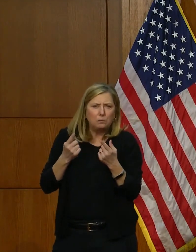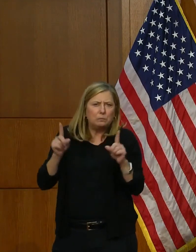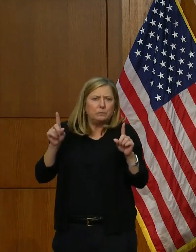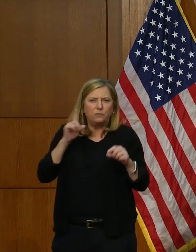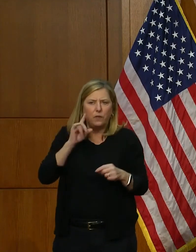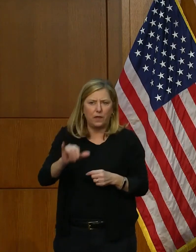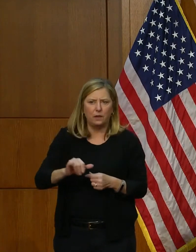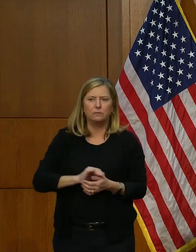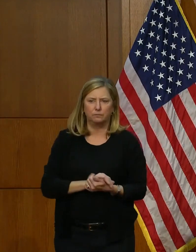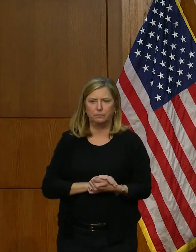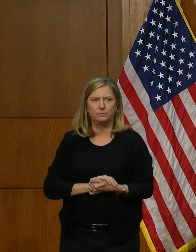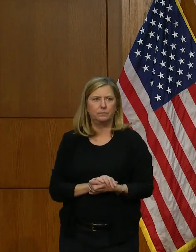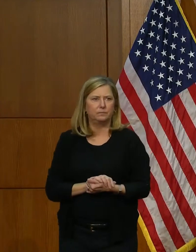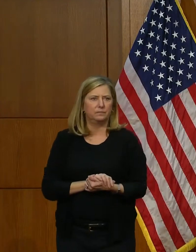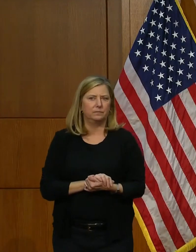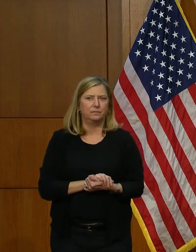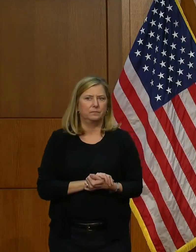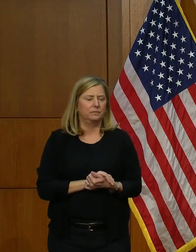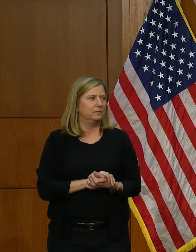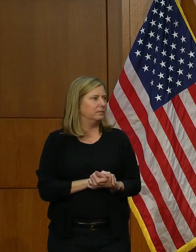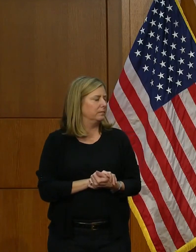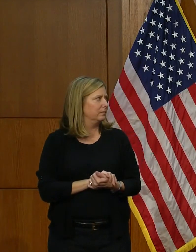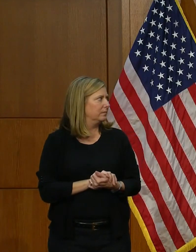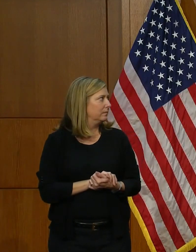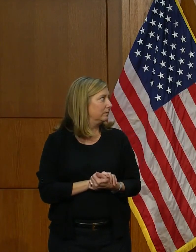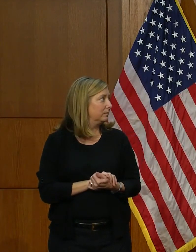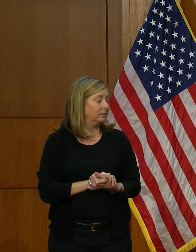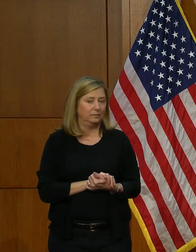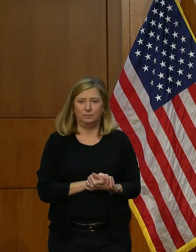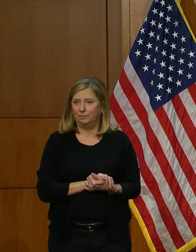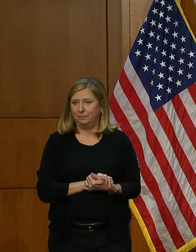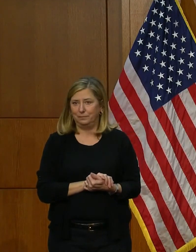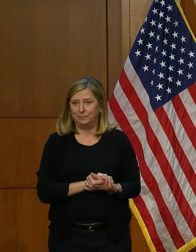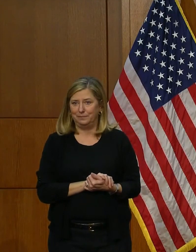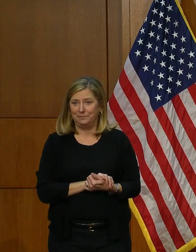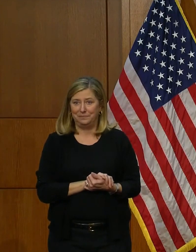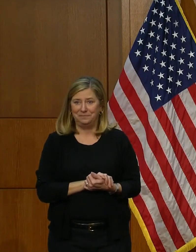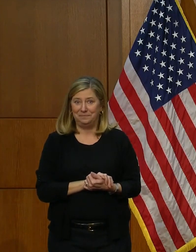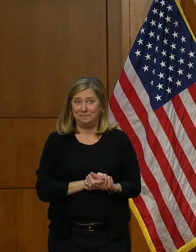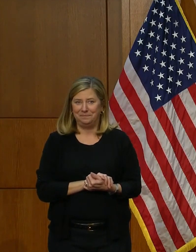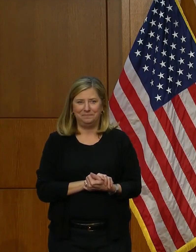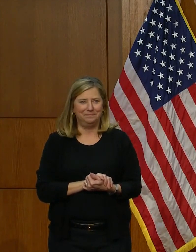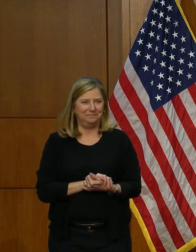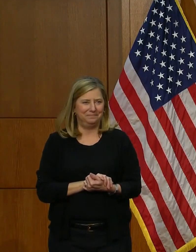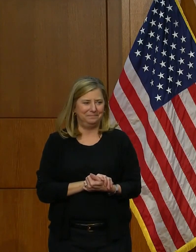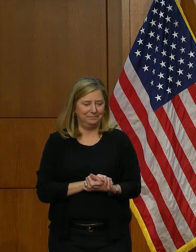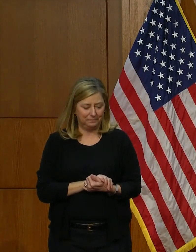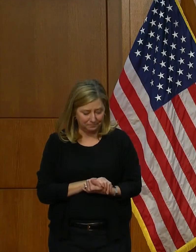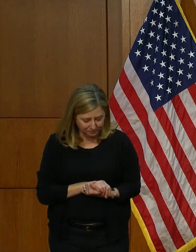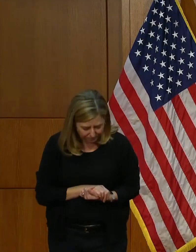WILL IT TAKE FOR US TO GET TO